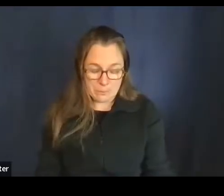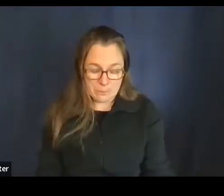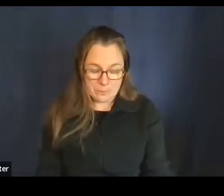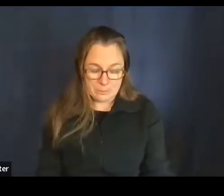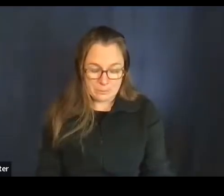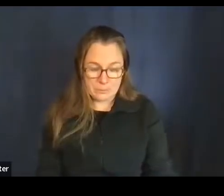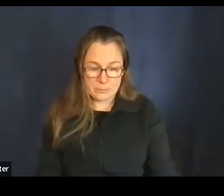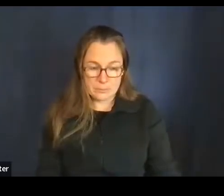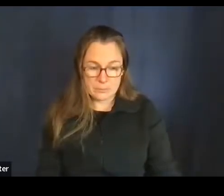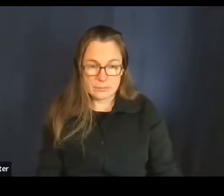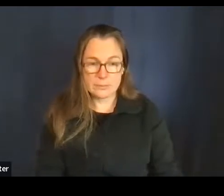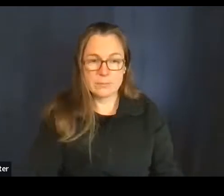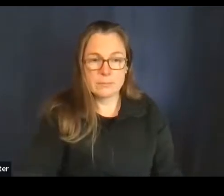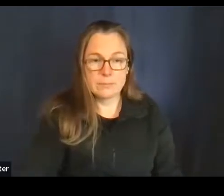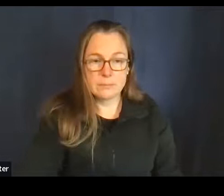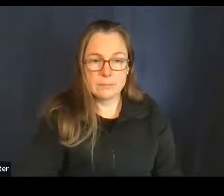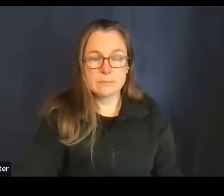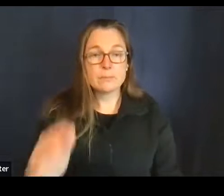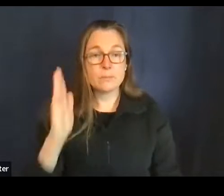still planned to meet at City Hall in council chambers.